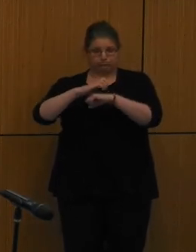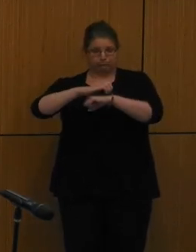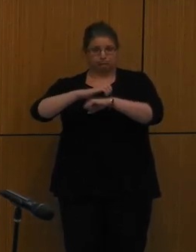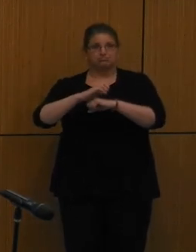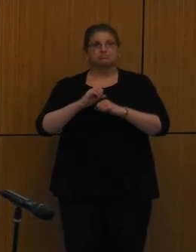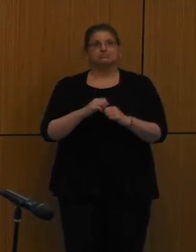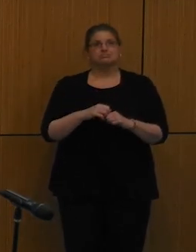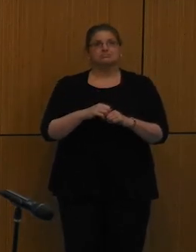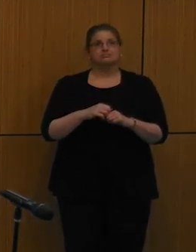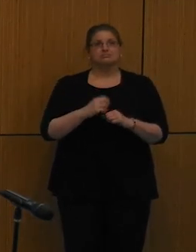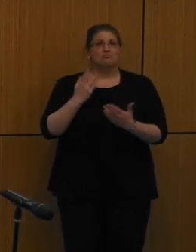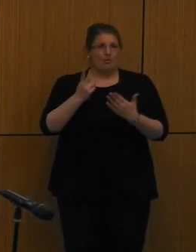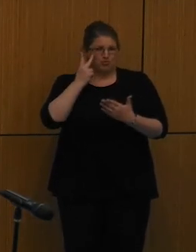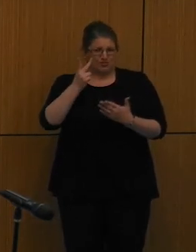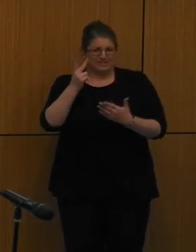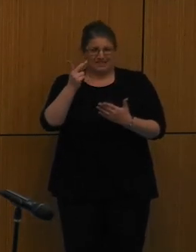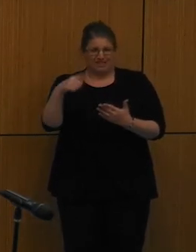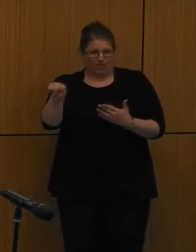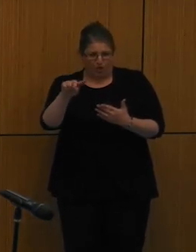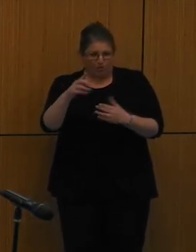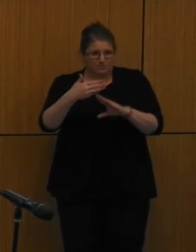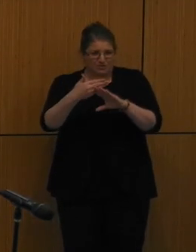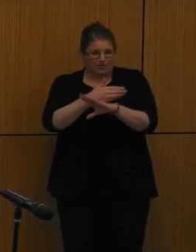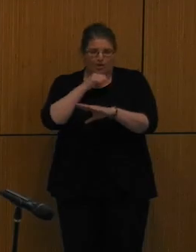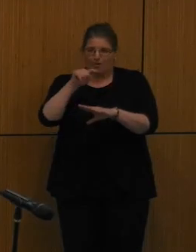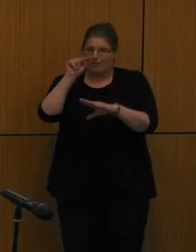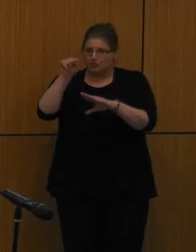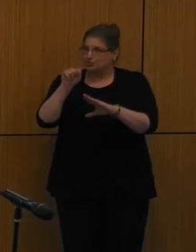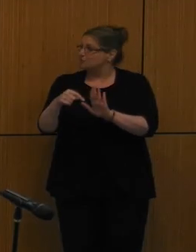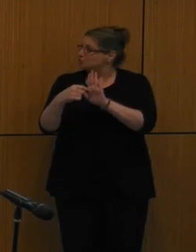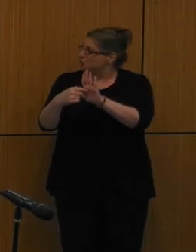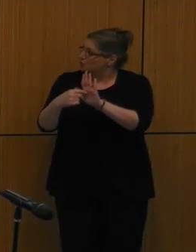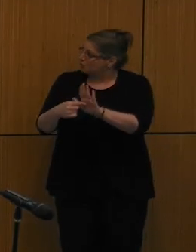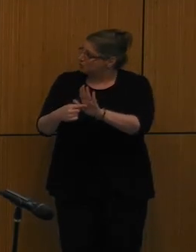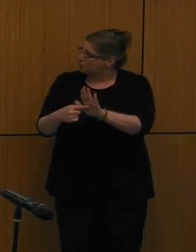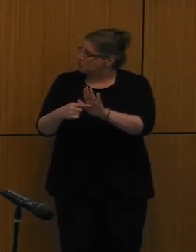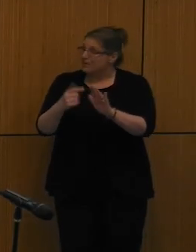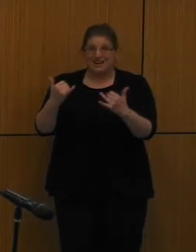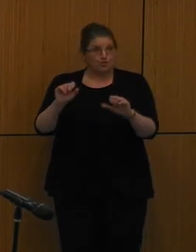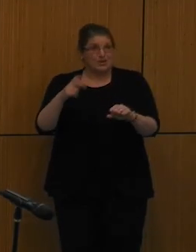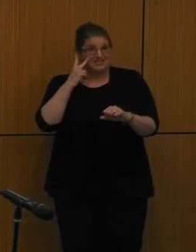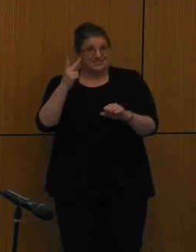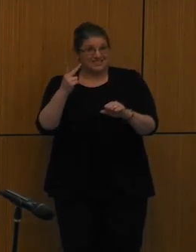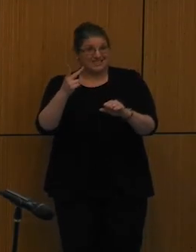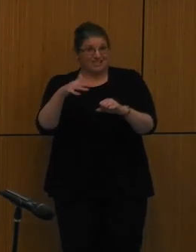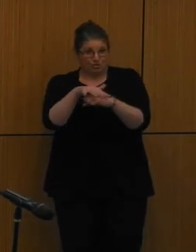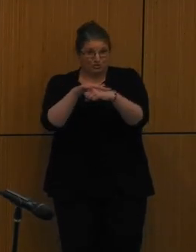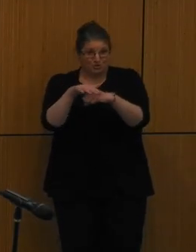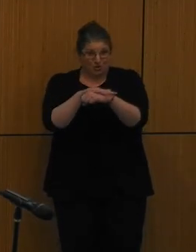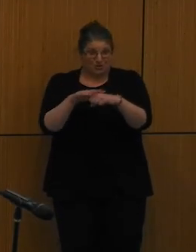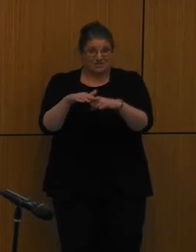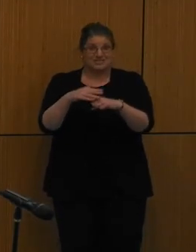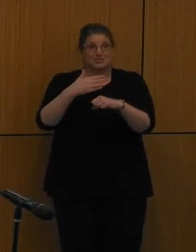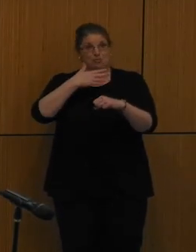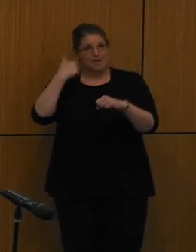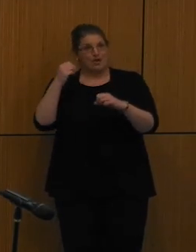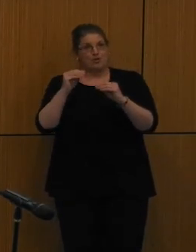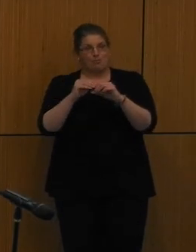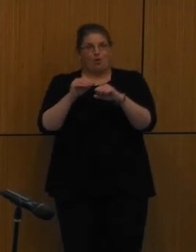So you've probably seen those, and I don't have to really point them out, but I think you see them very well. On the surface of all the cells, when we have